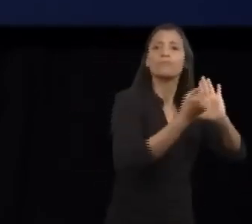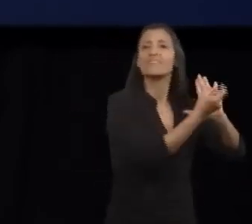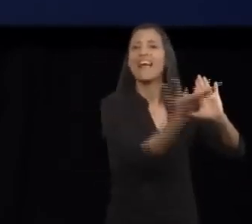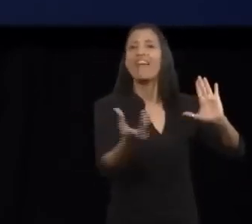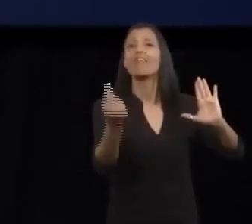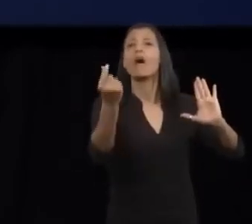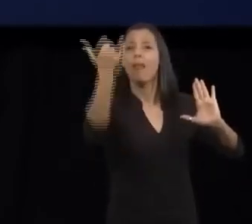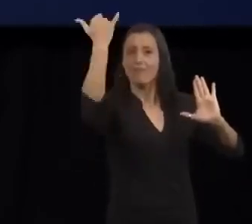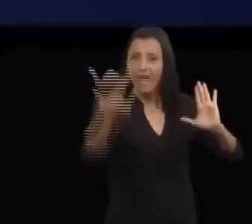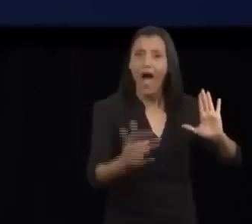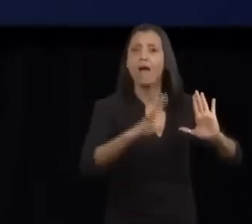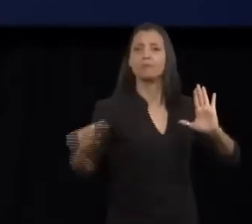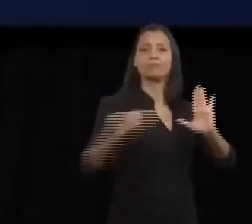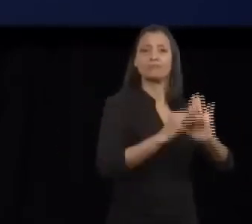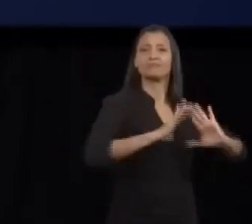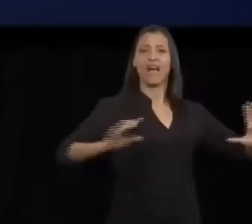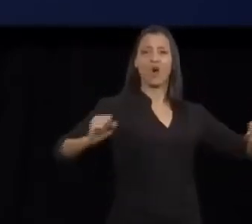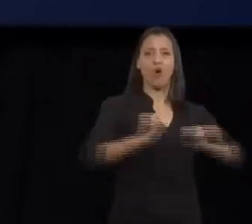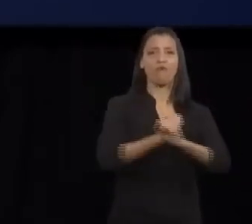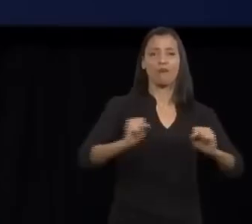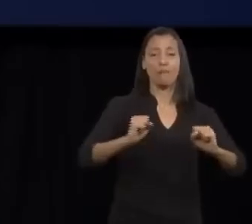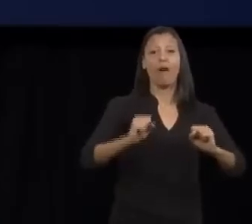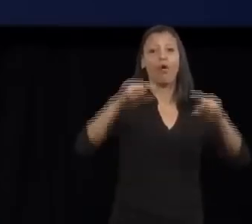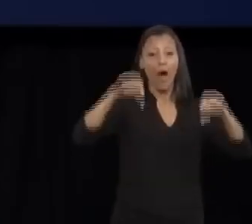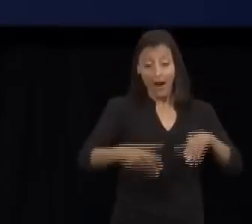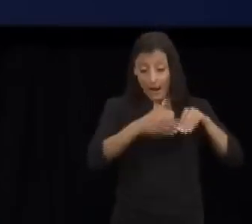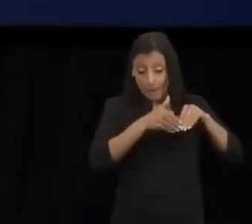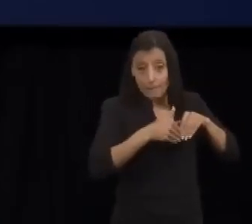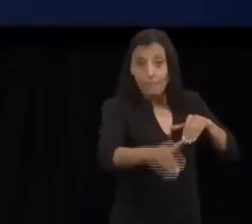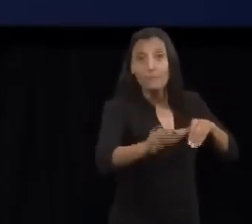Therefore, from here to the middle of next year,